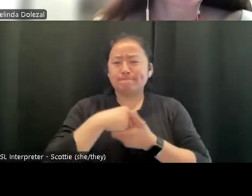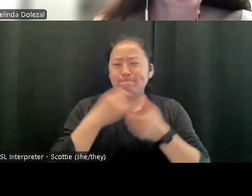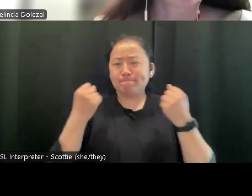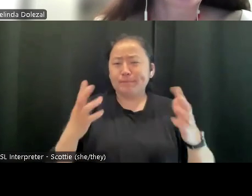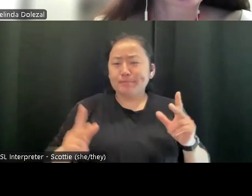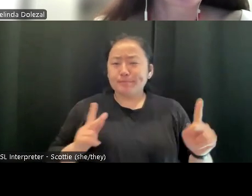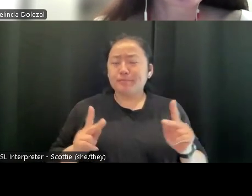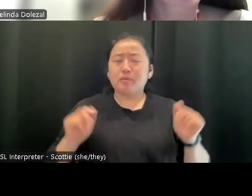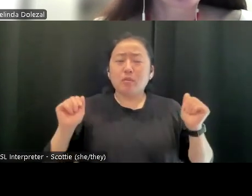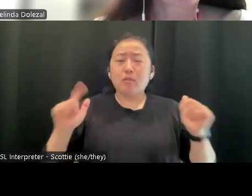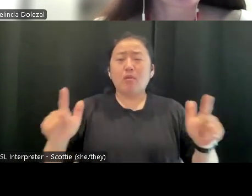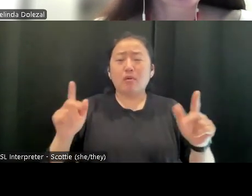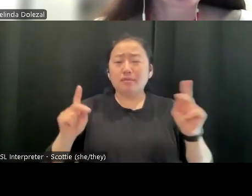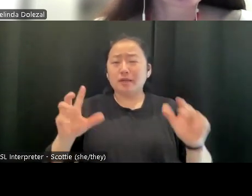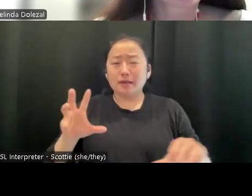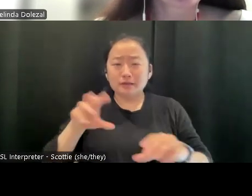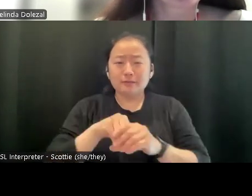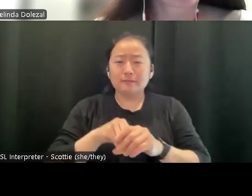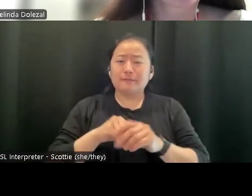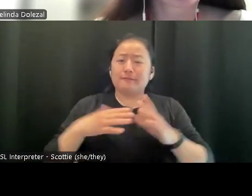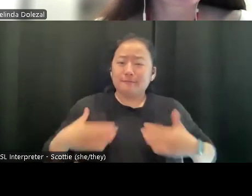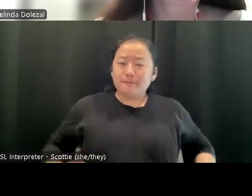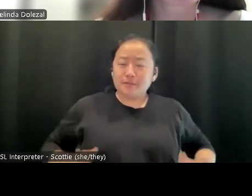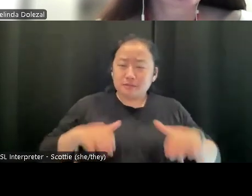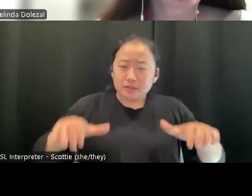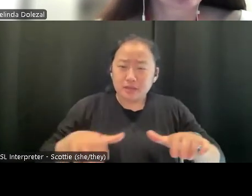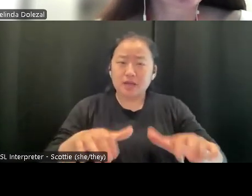for everyone to participate in physical activity and promoting social interaction